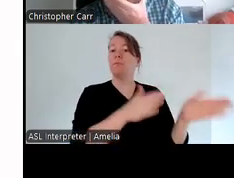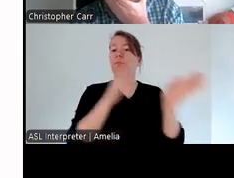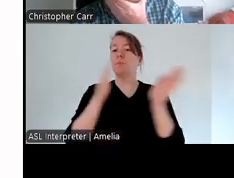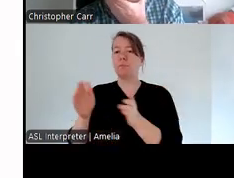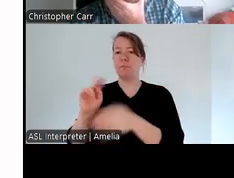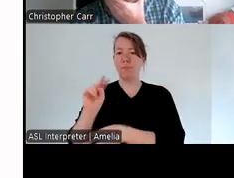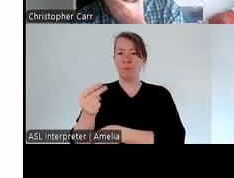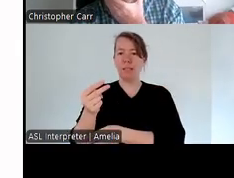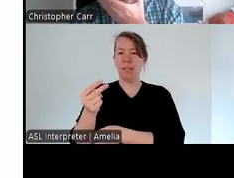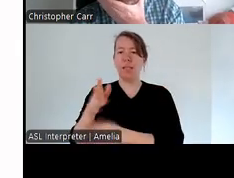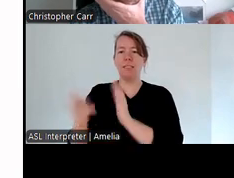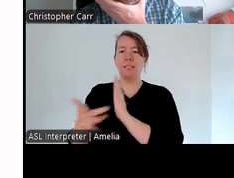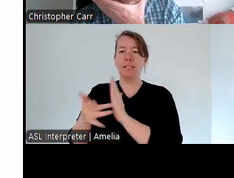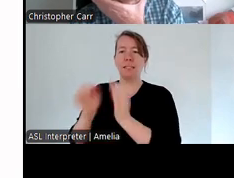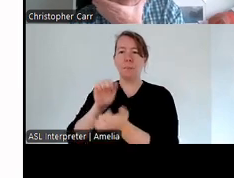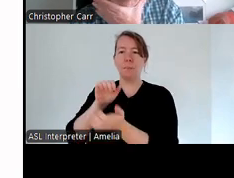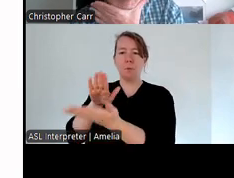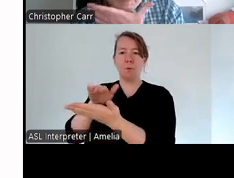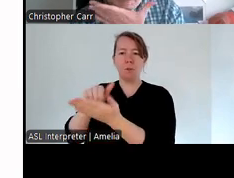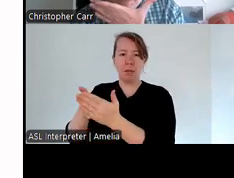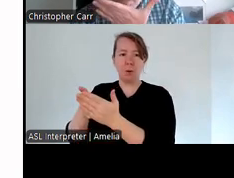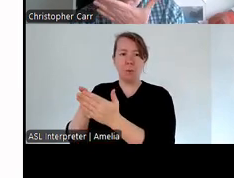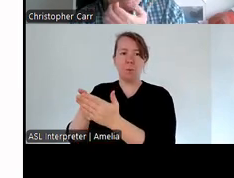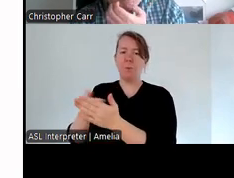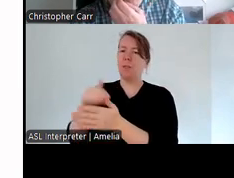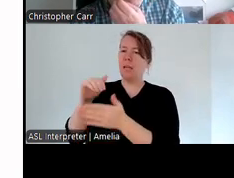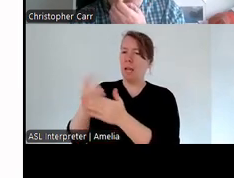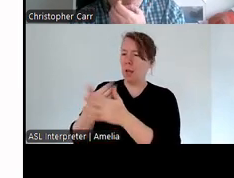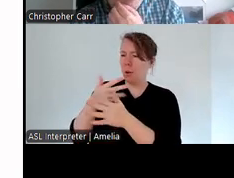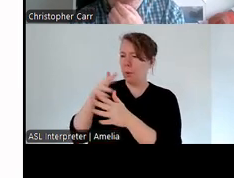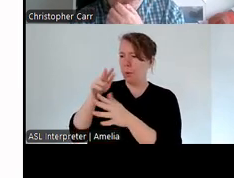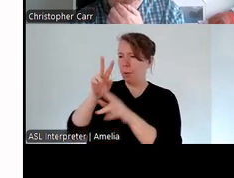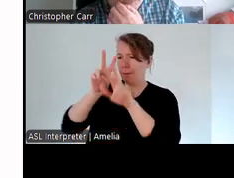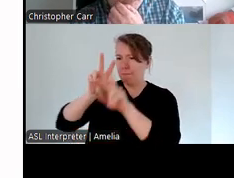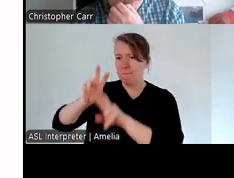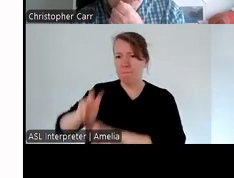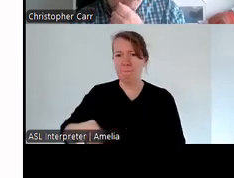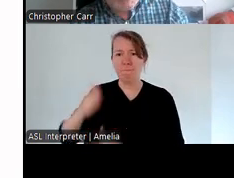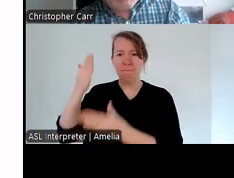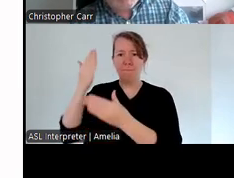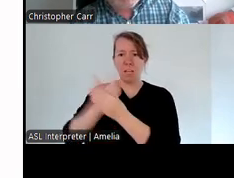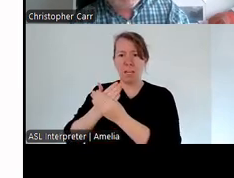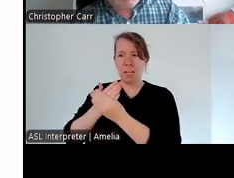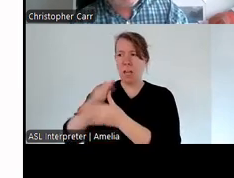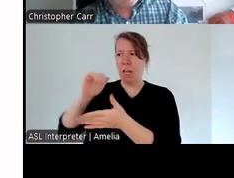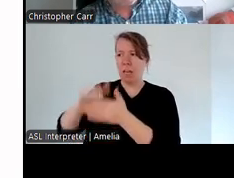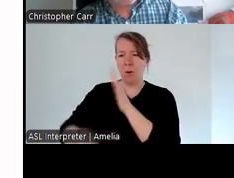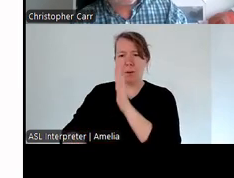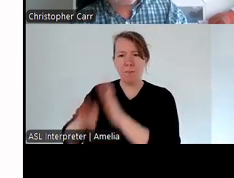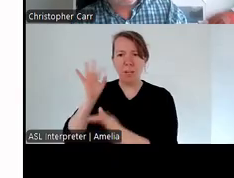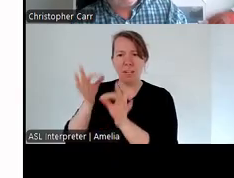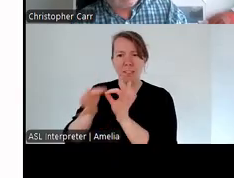How do you look into the OPF file and find the actual code, alternative text,